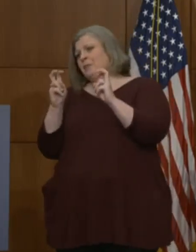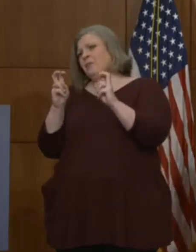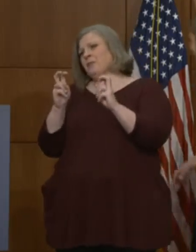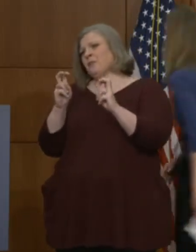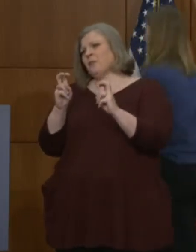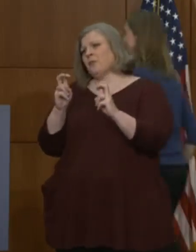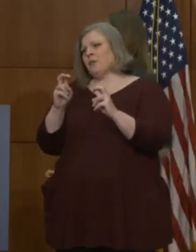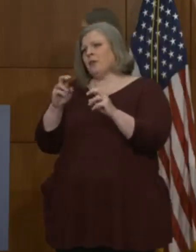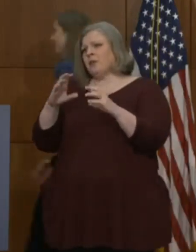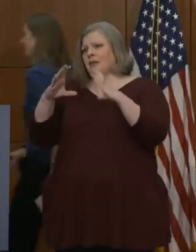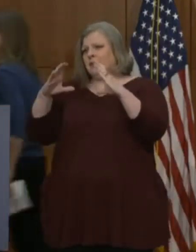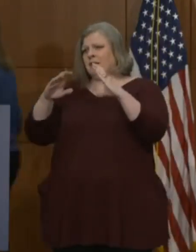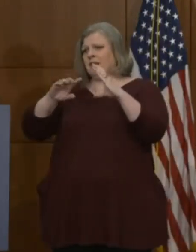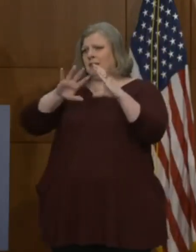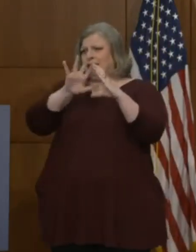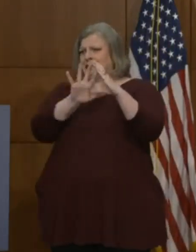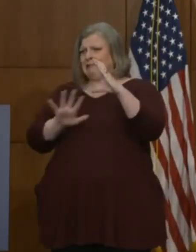ARE YES I DO DON’T I DON’T HAVE THE AND ONE SPORTS MISSPEAK.